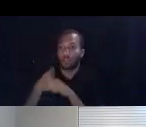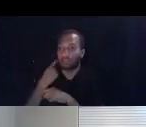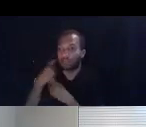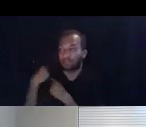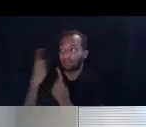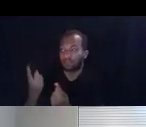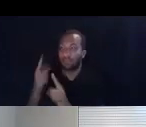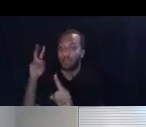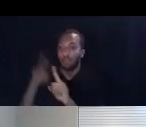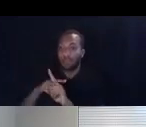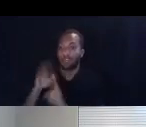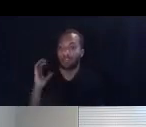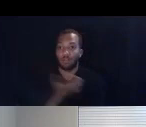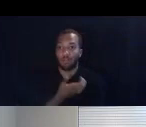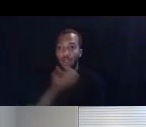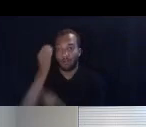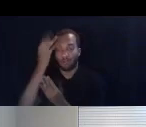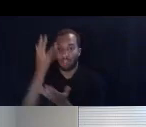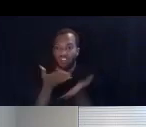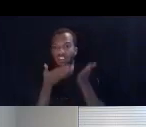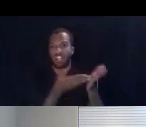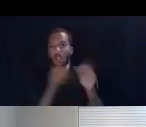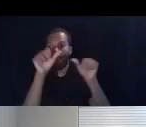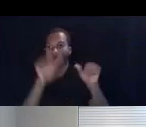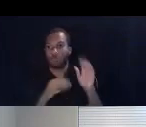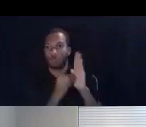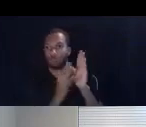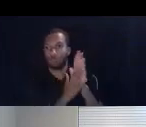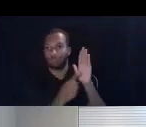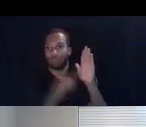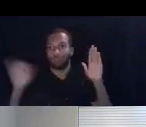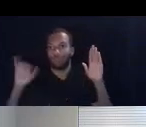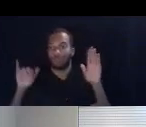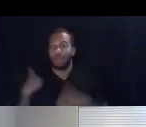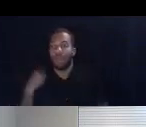of our CHIPs is there. I think there is continued discussion